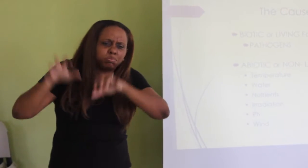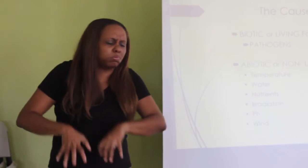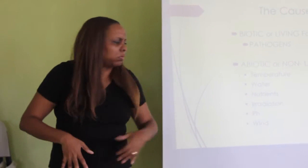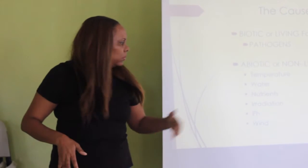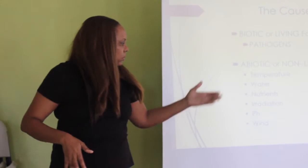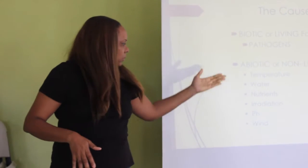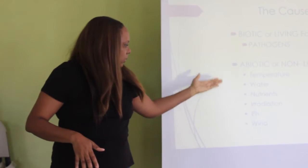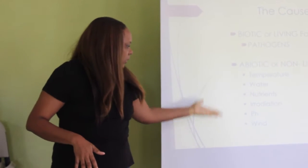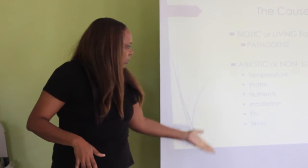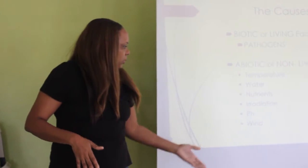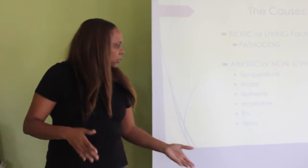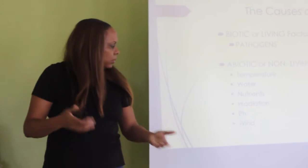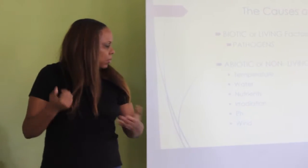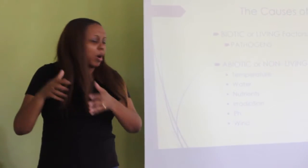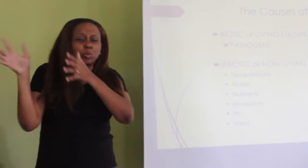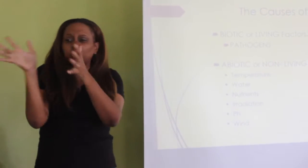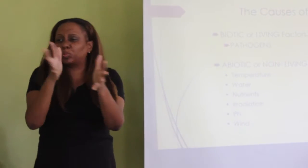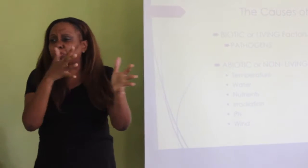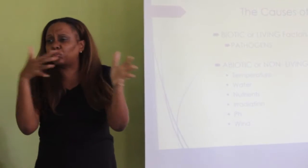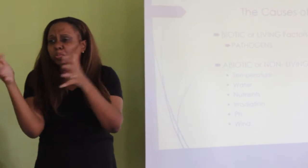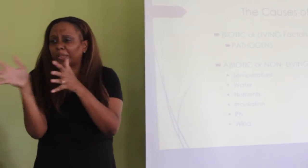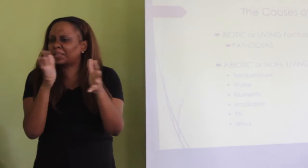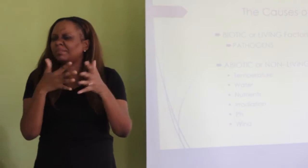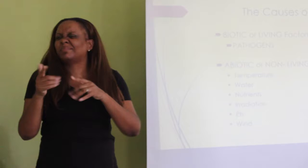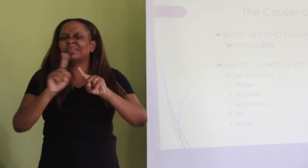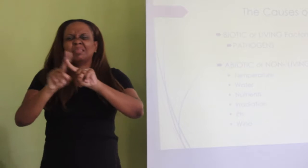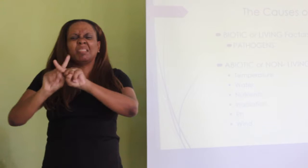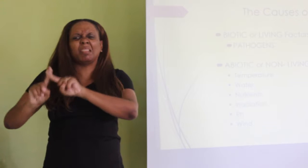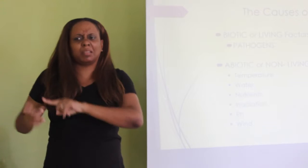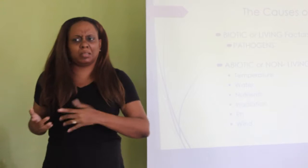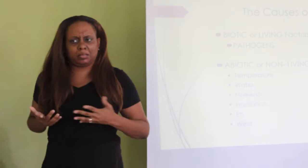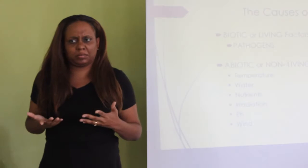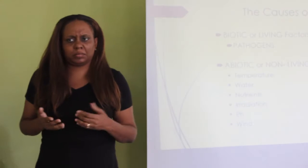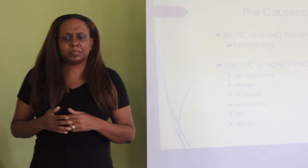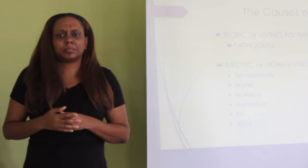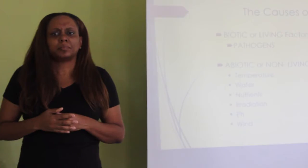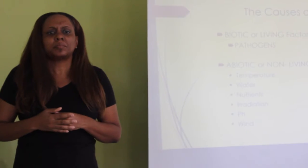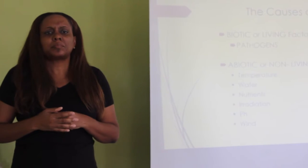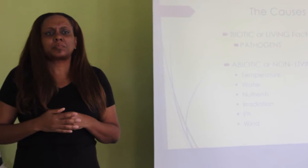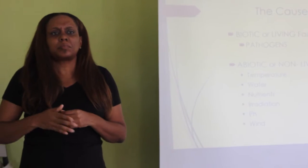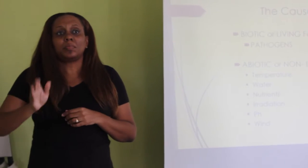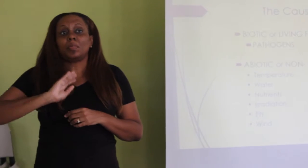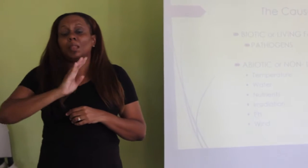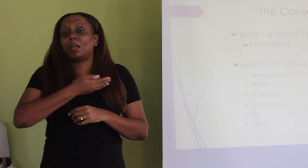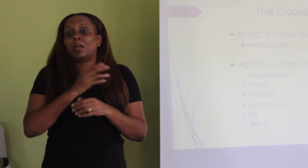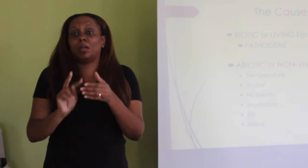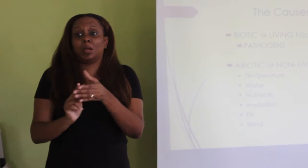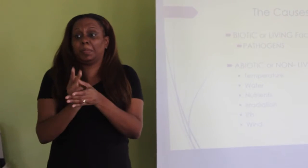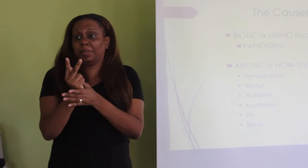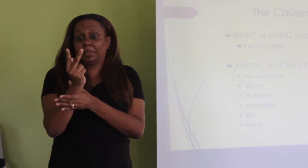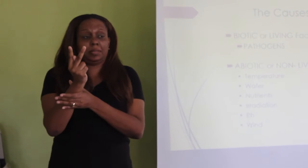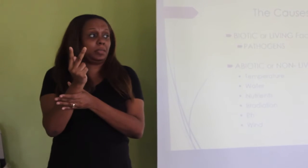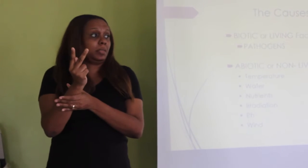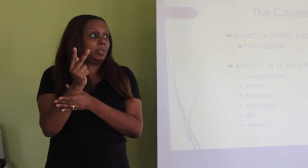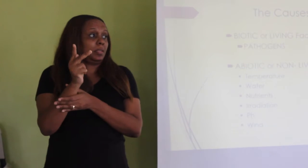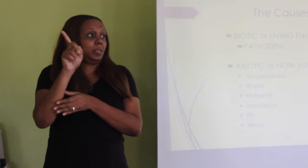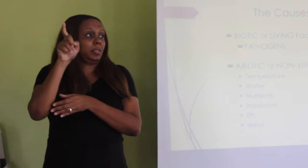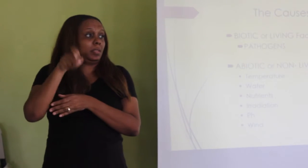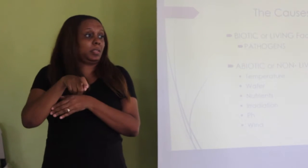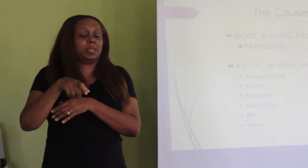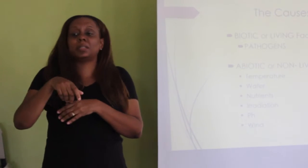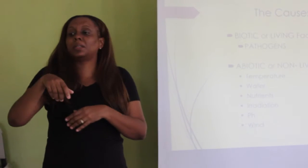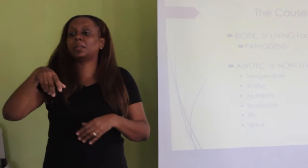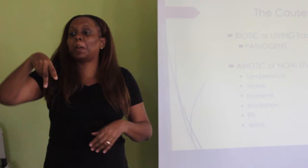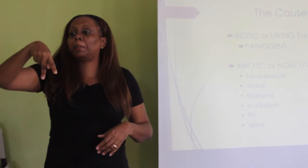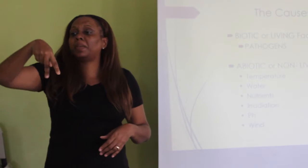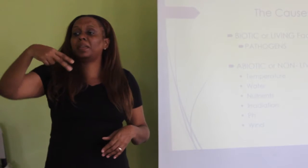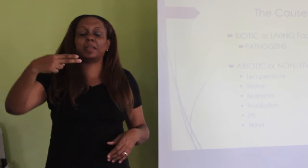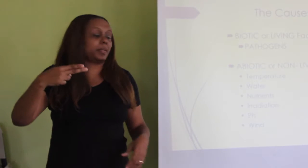your soil conditions and what we learned before is that our plants need a ph of between six uh